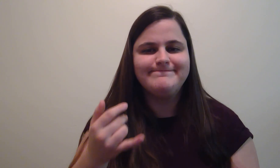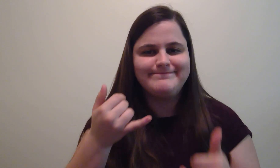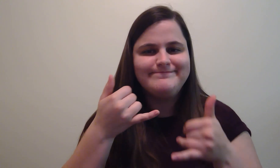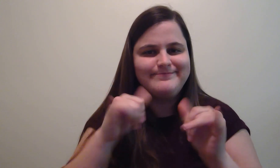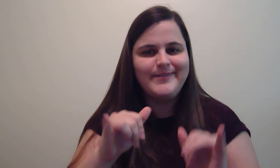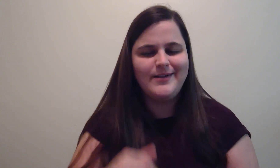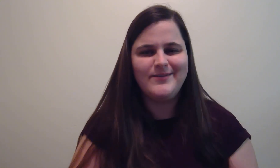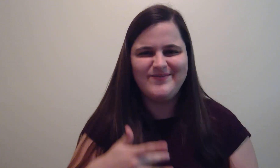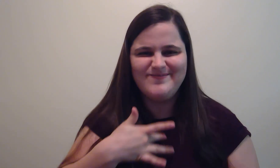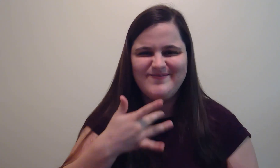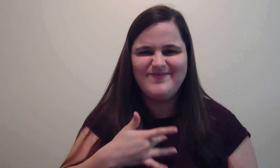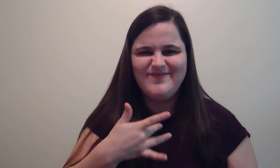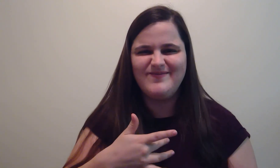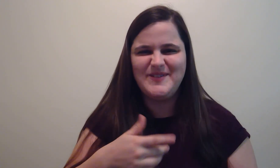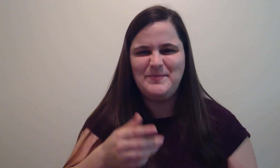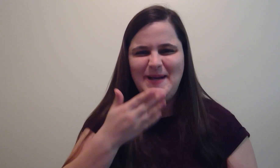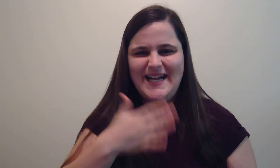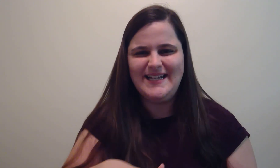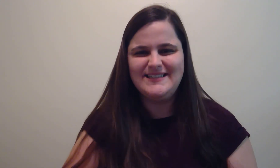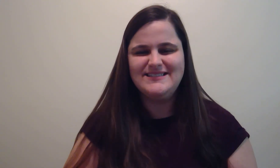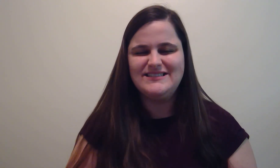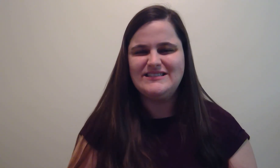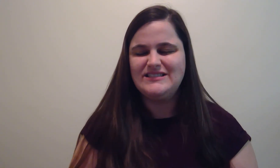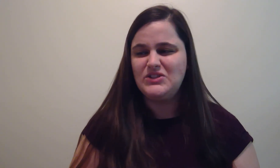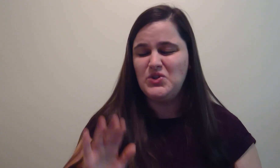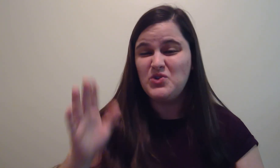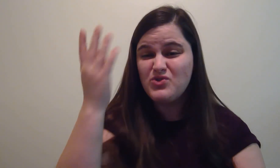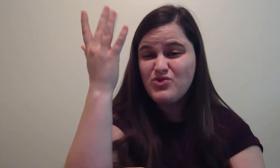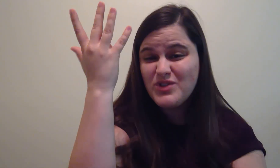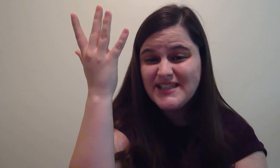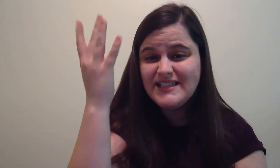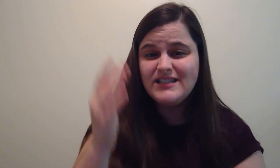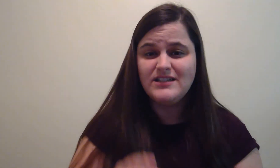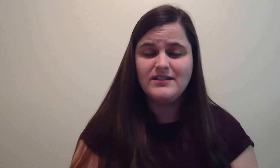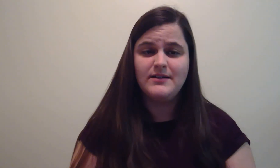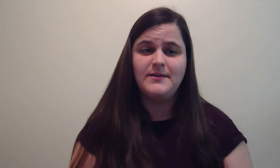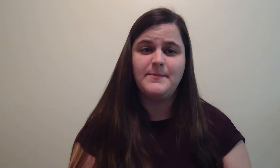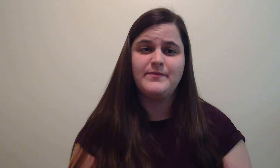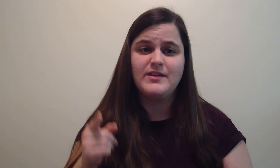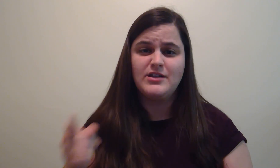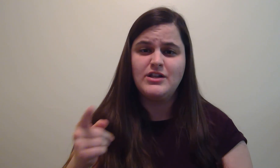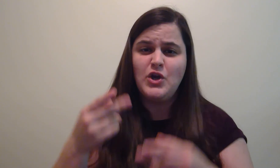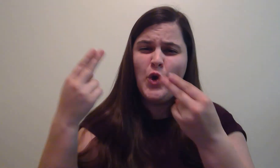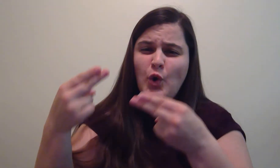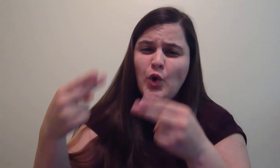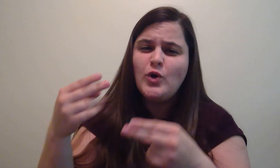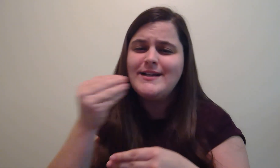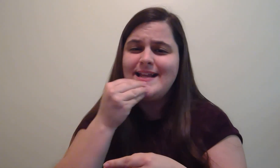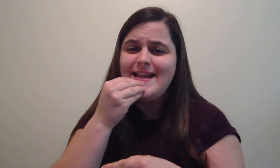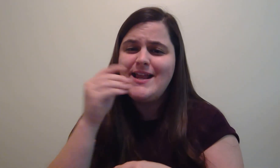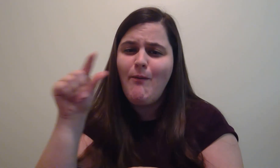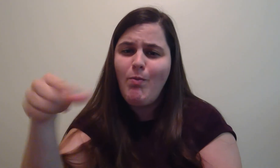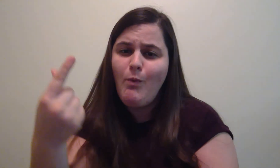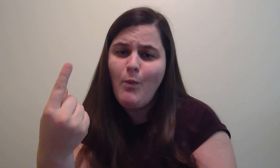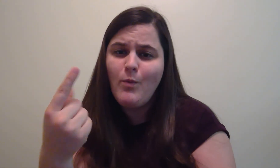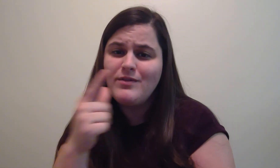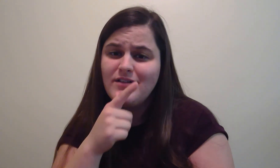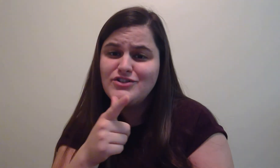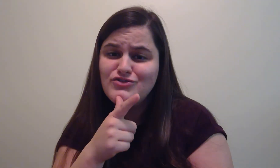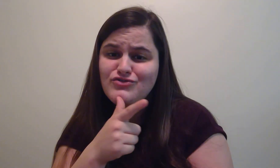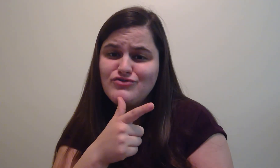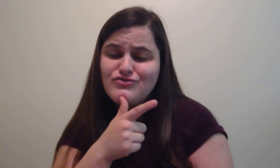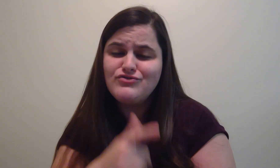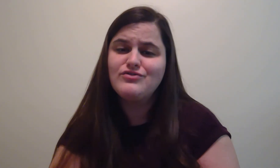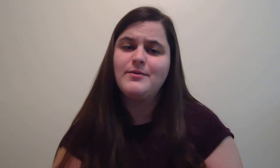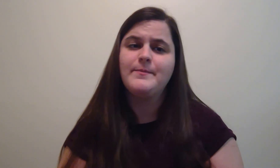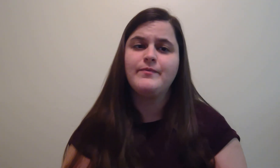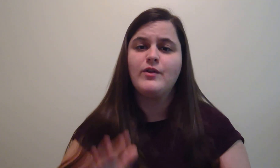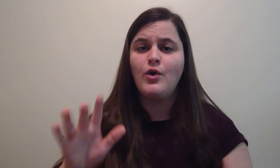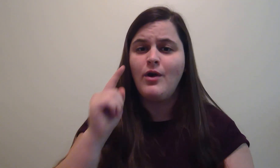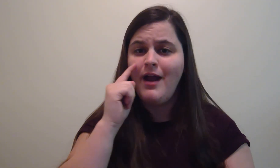But still, I felt bad. About her tree, about how she hurried off to eat by herself in the library at lunch,